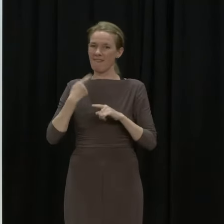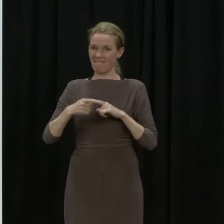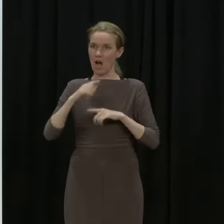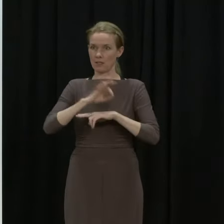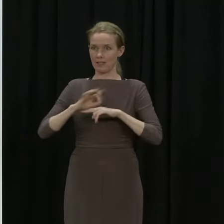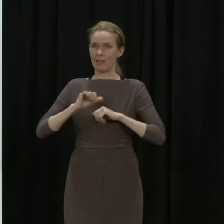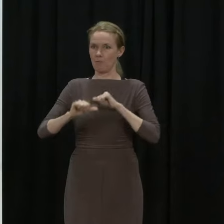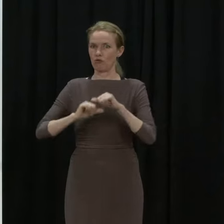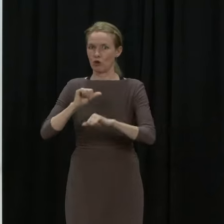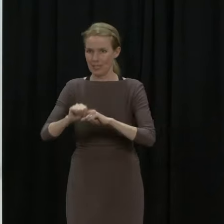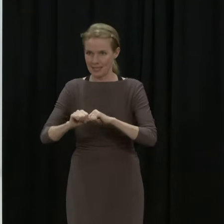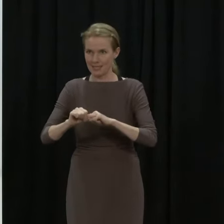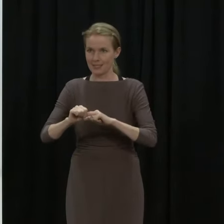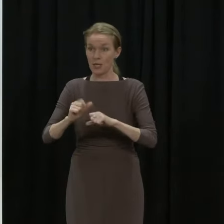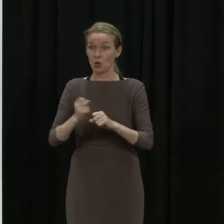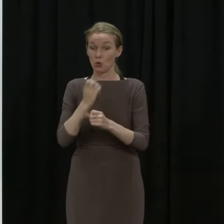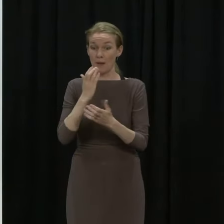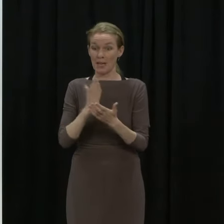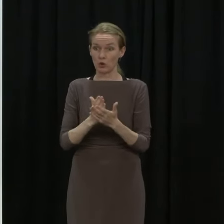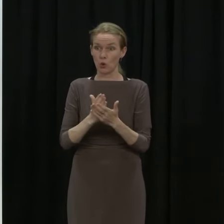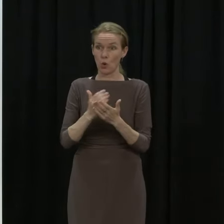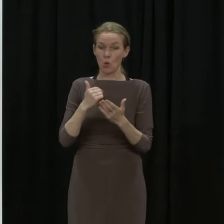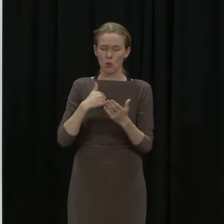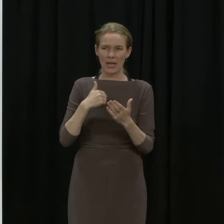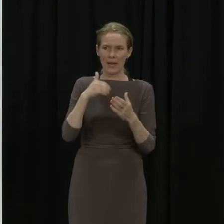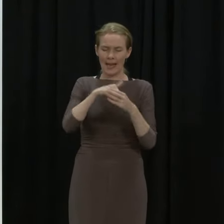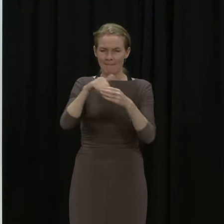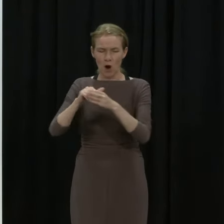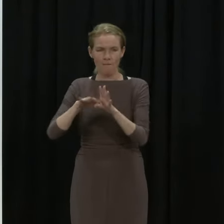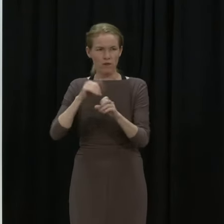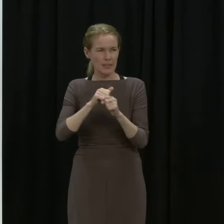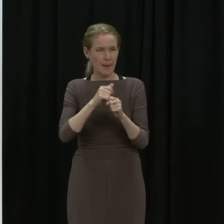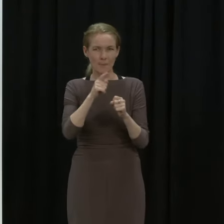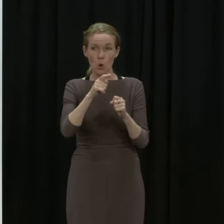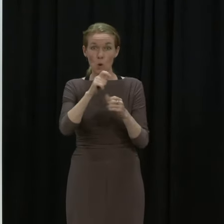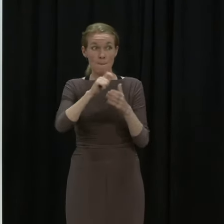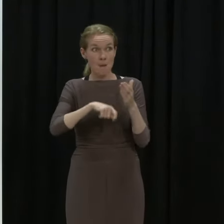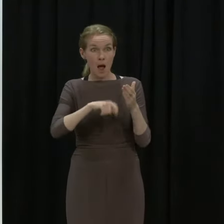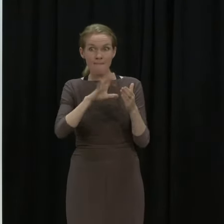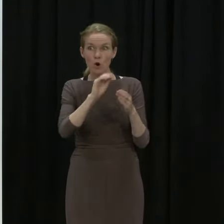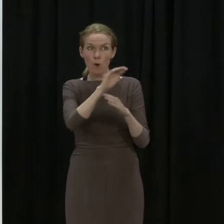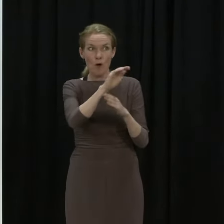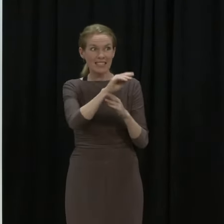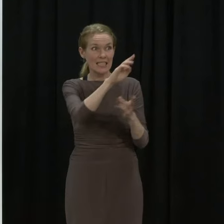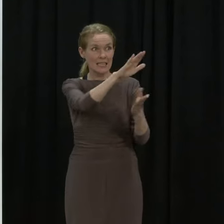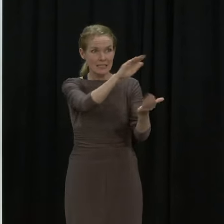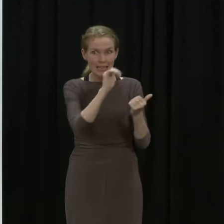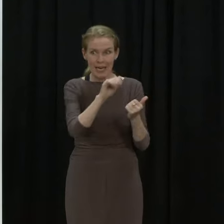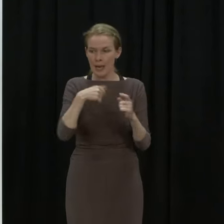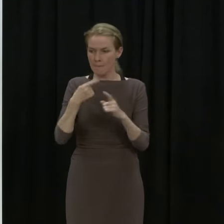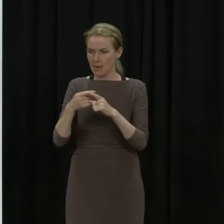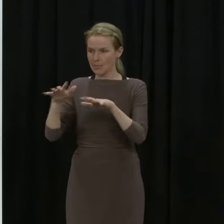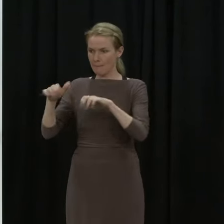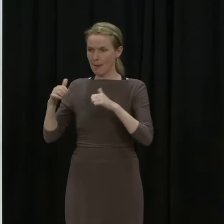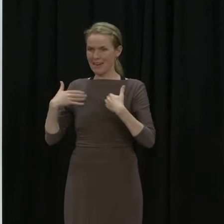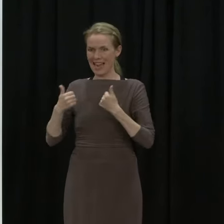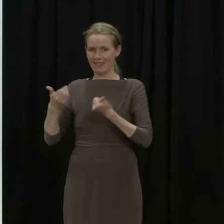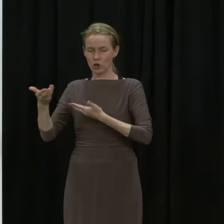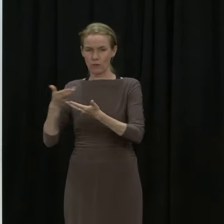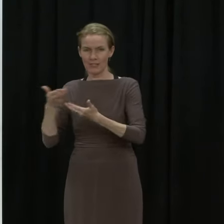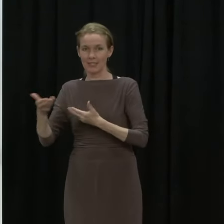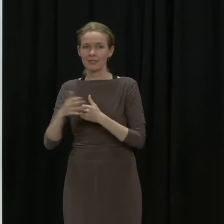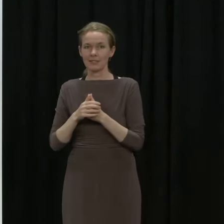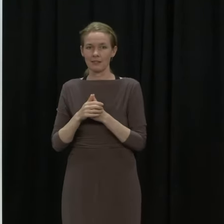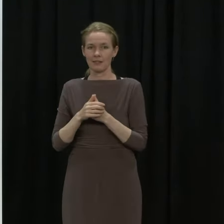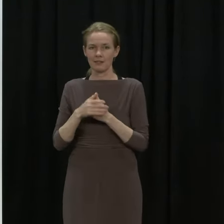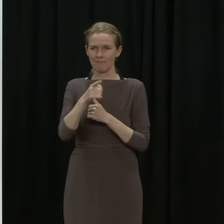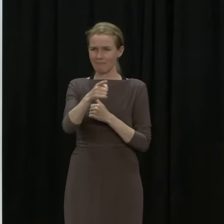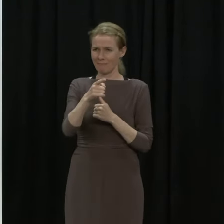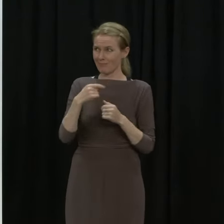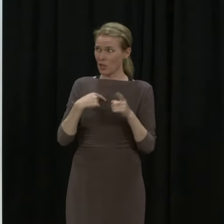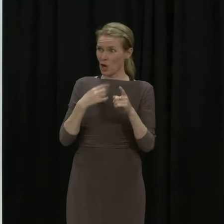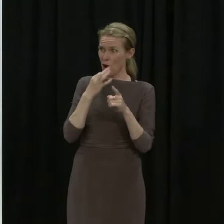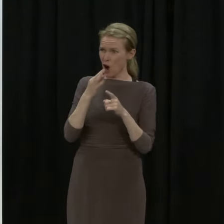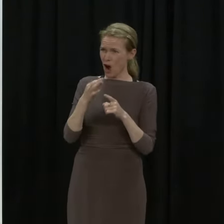processes are in place.